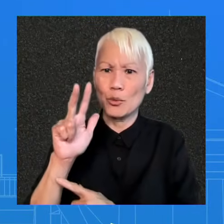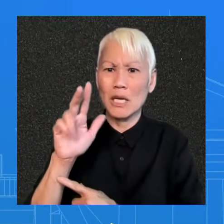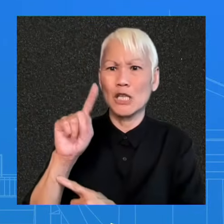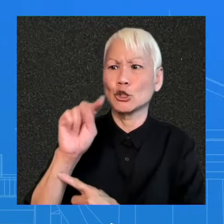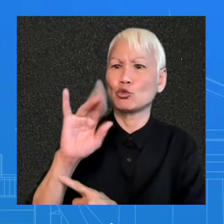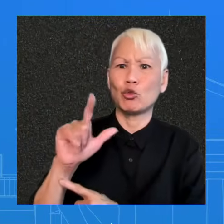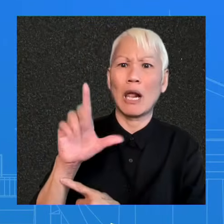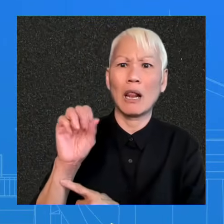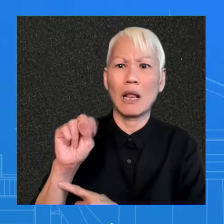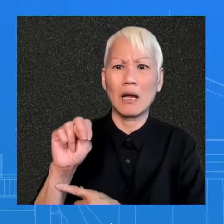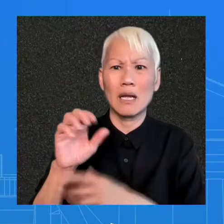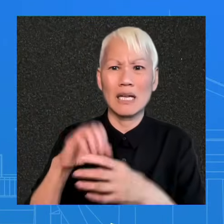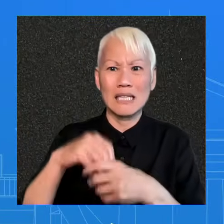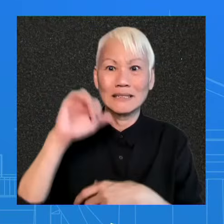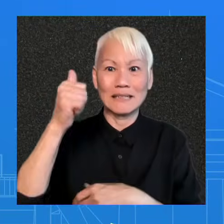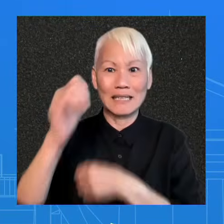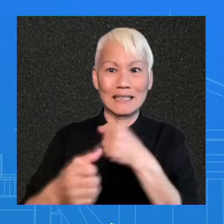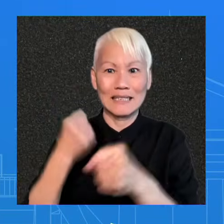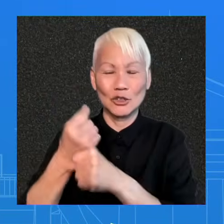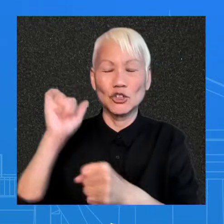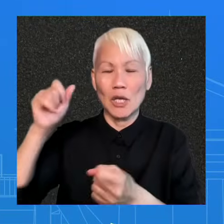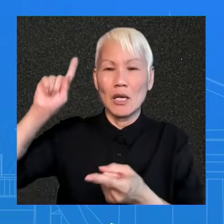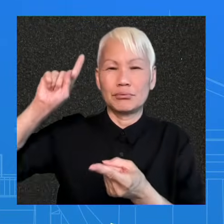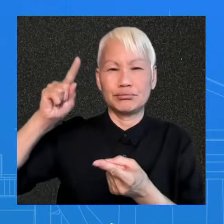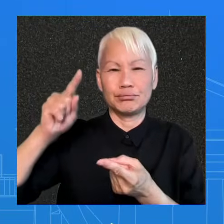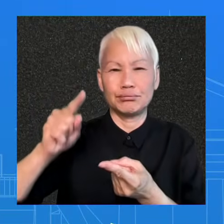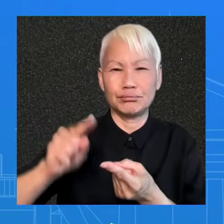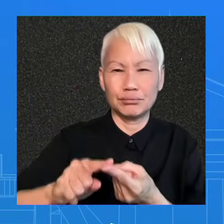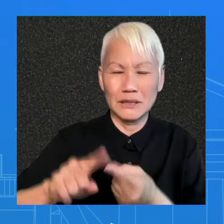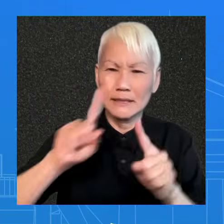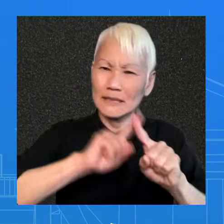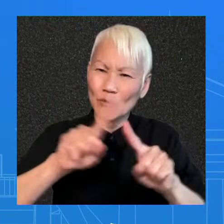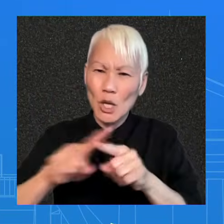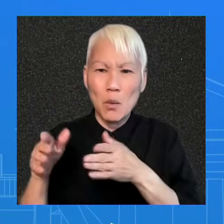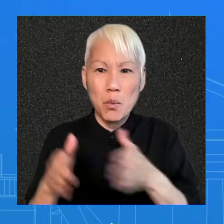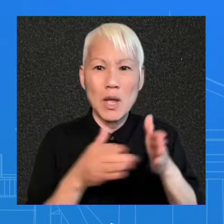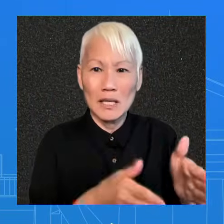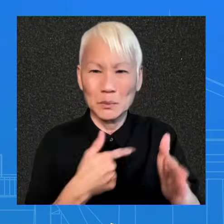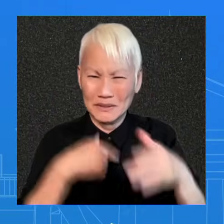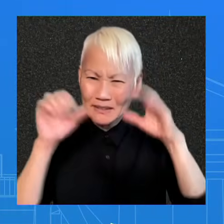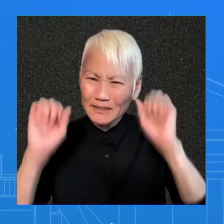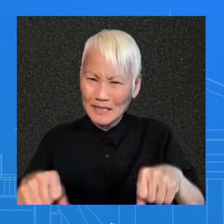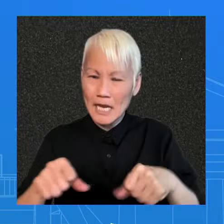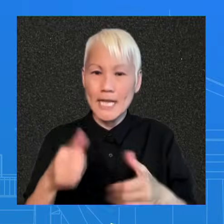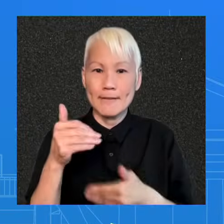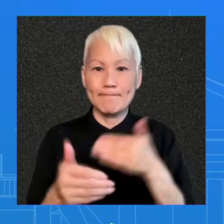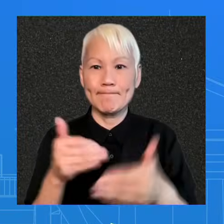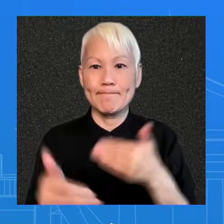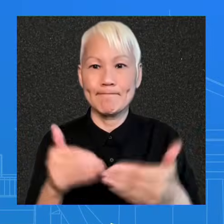And so, yeah, there are ways that we believe that can be that we can move forward here with the --with Congress. The Press: Any plans for the President and the Speaker